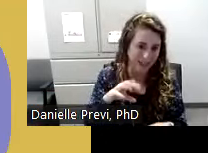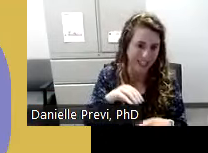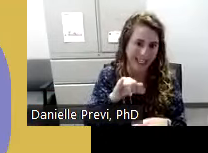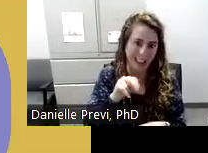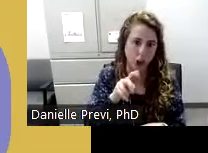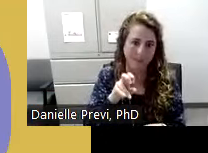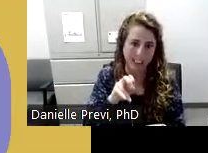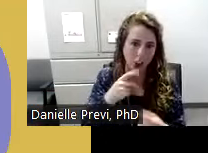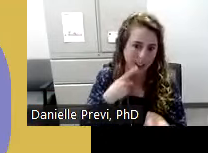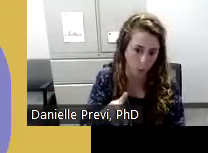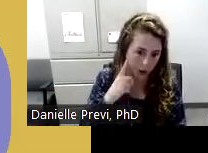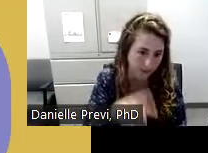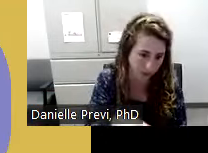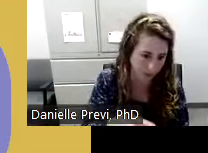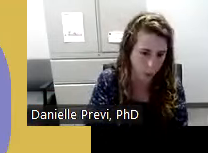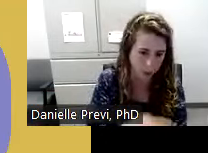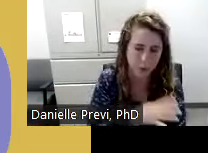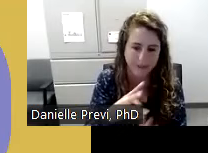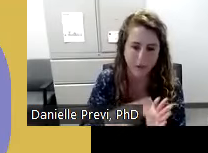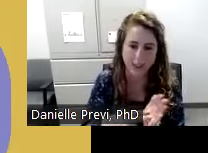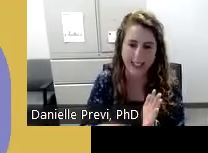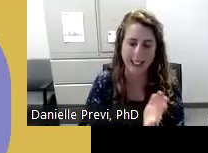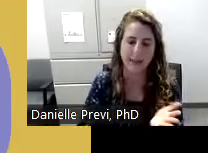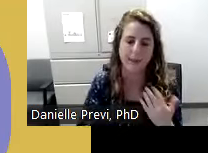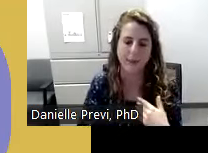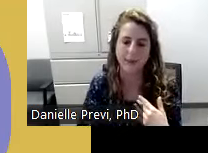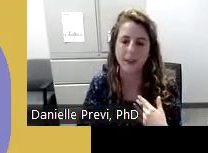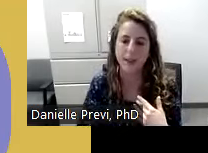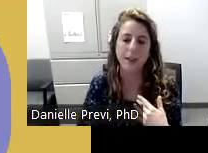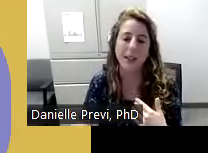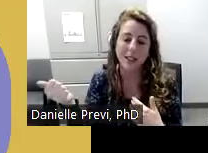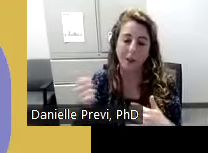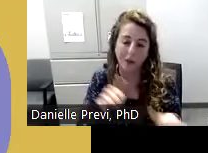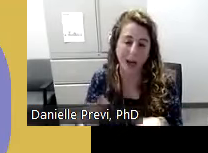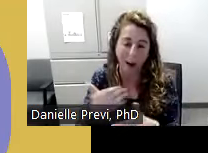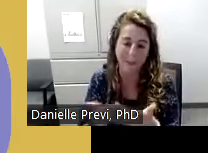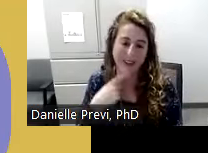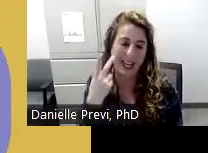to see if the intervention is successful for improving their literacy skills, for example.